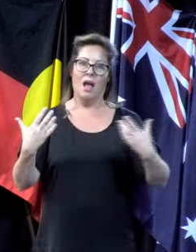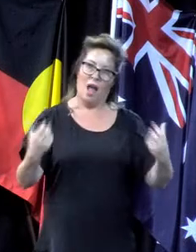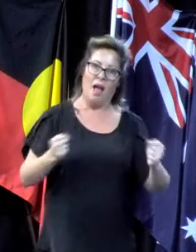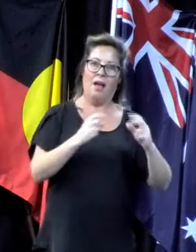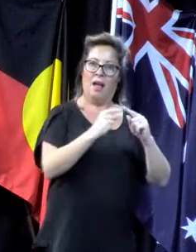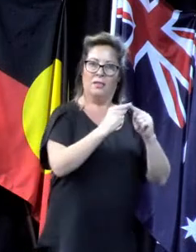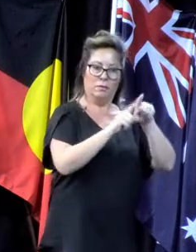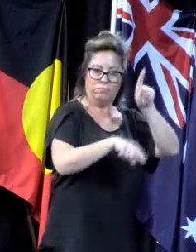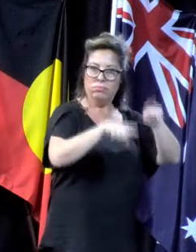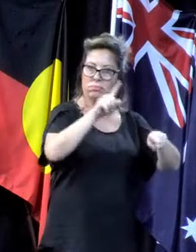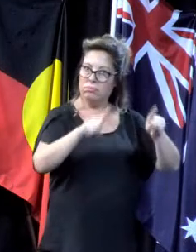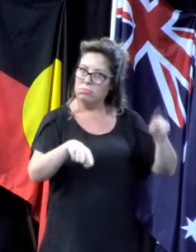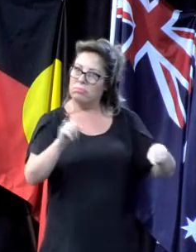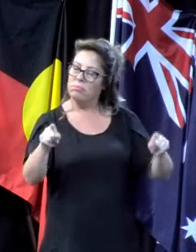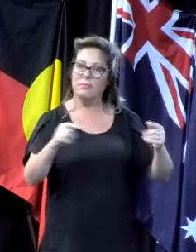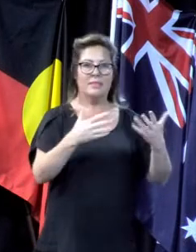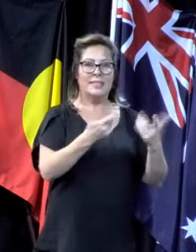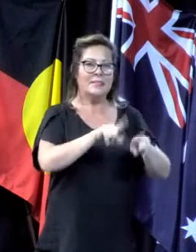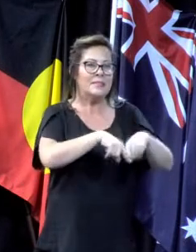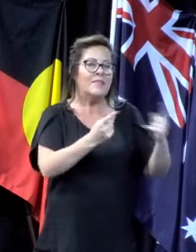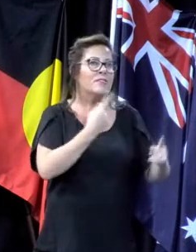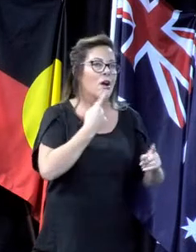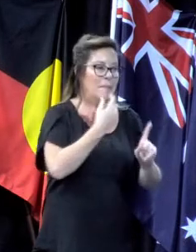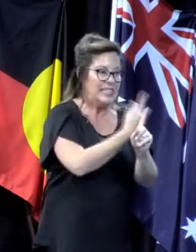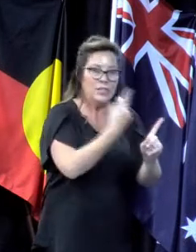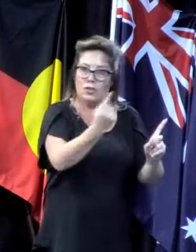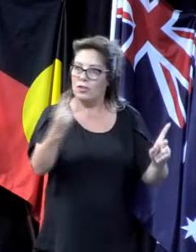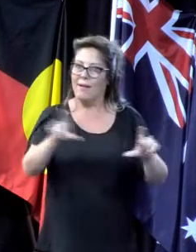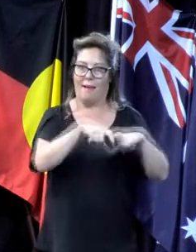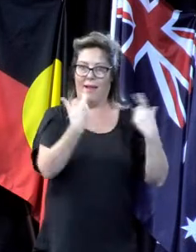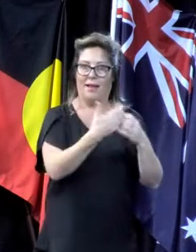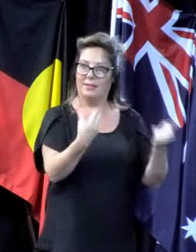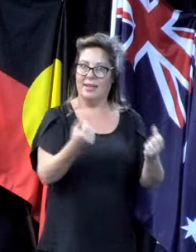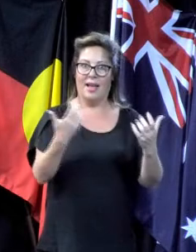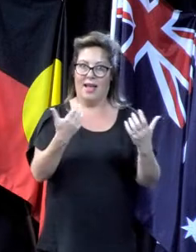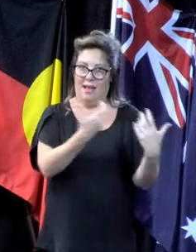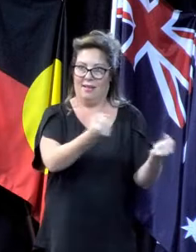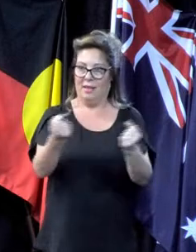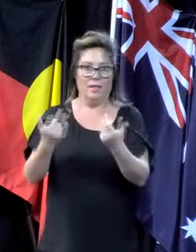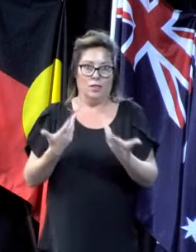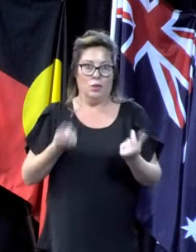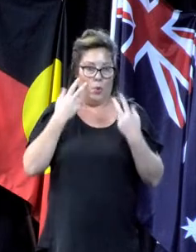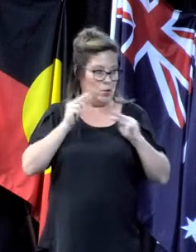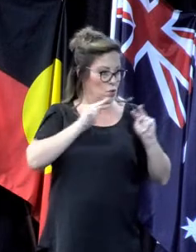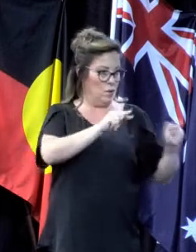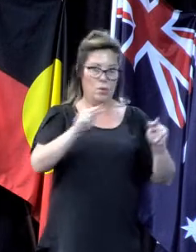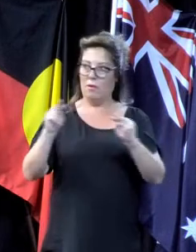and, therefore, represent the entire diversity of our school in every class. So, on paper, every class looks the same in terms of diversity